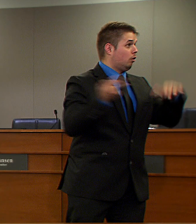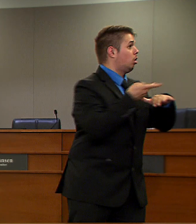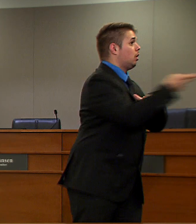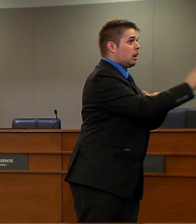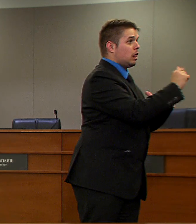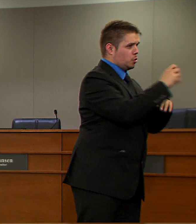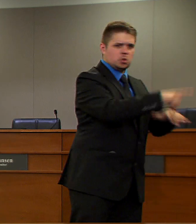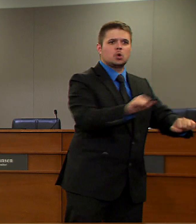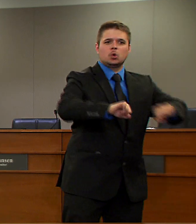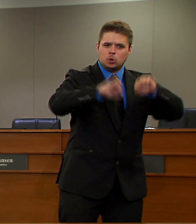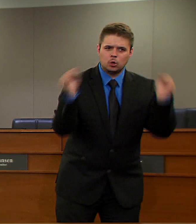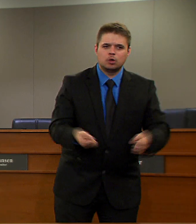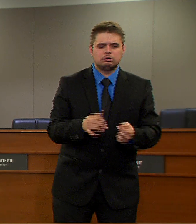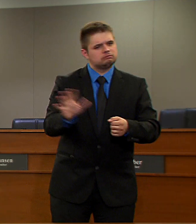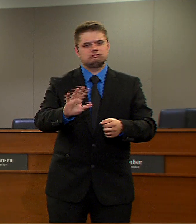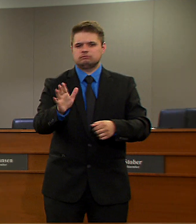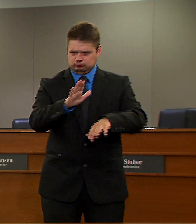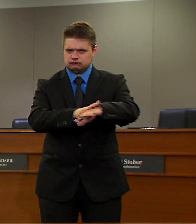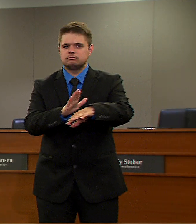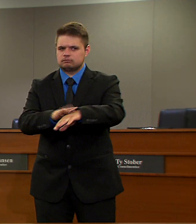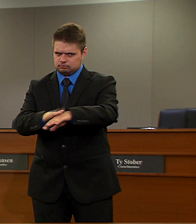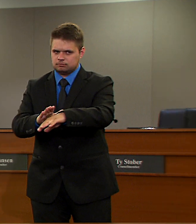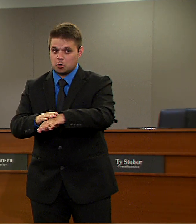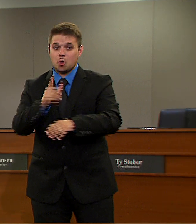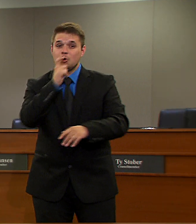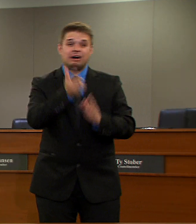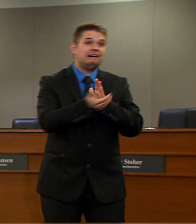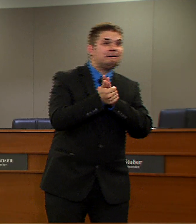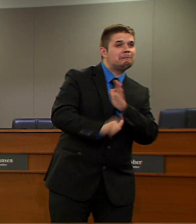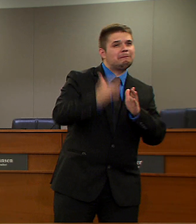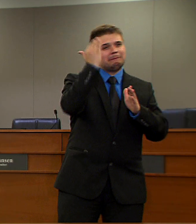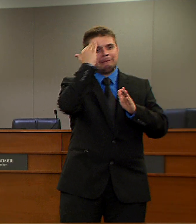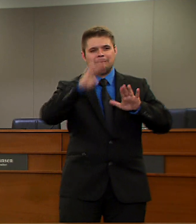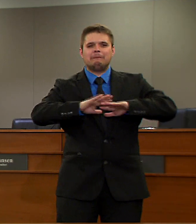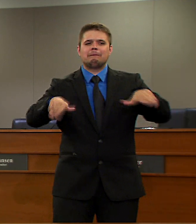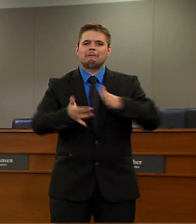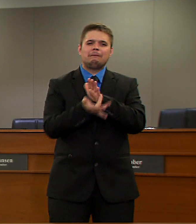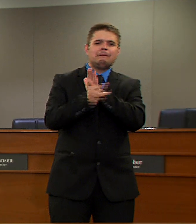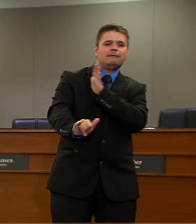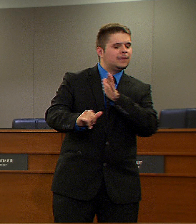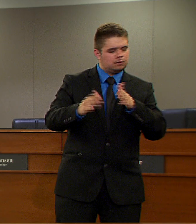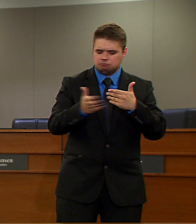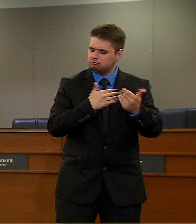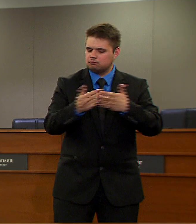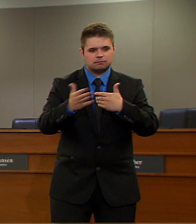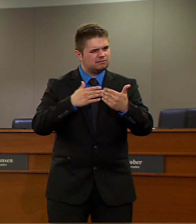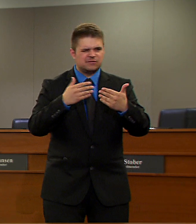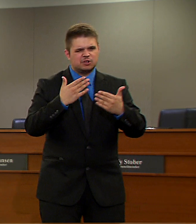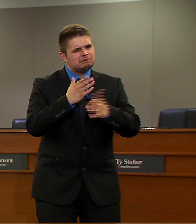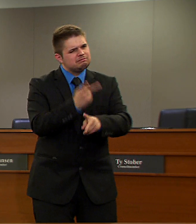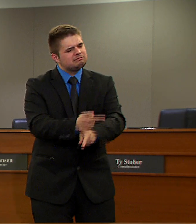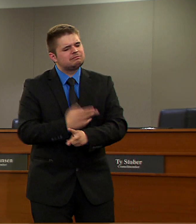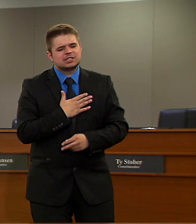immobilize even the strongest of swimmers. So please, protect yourself your